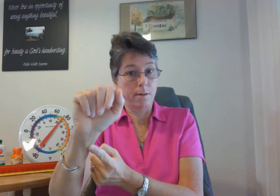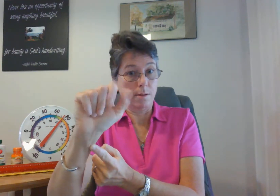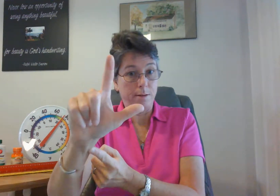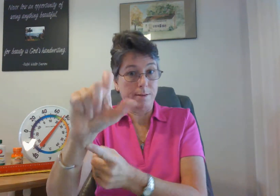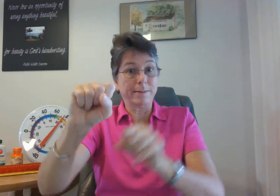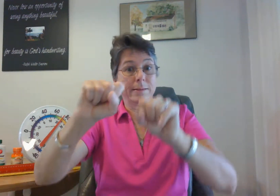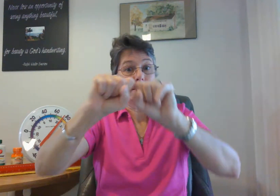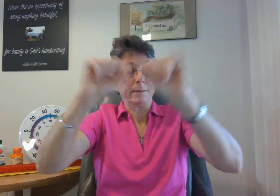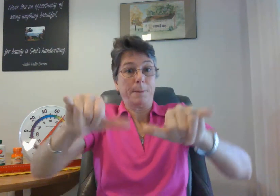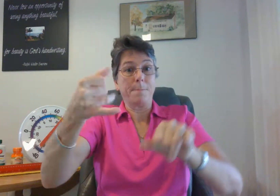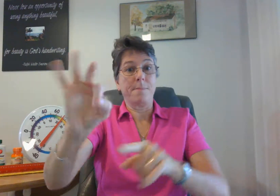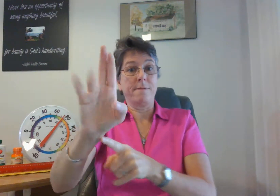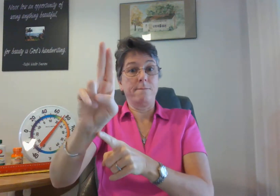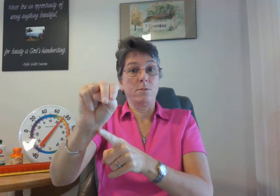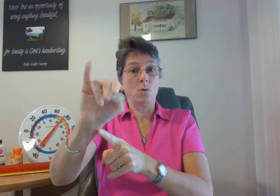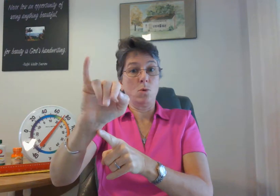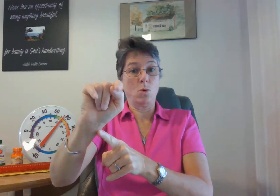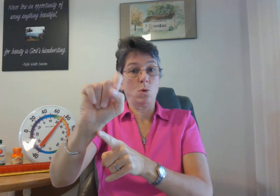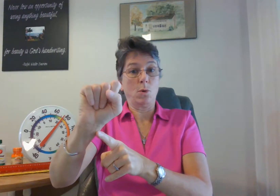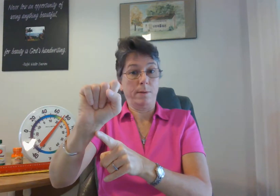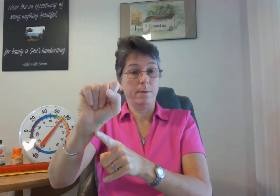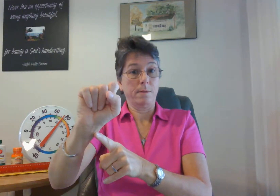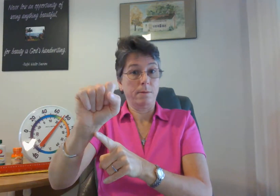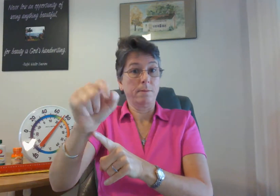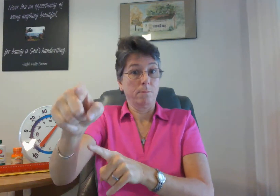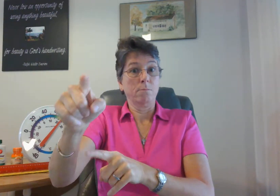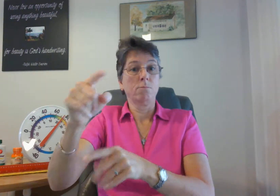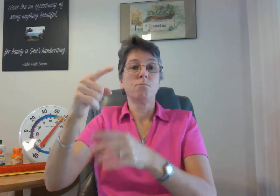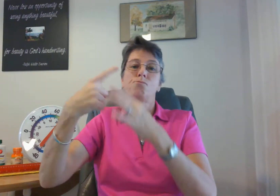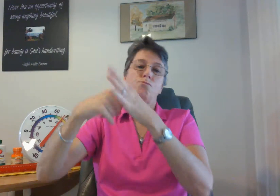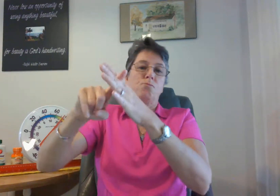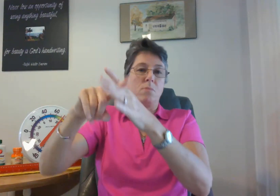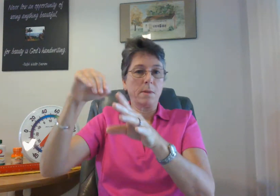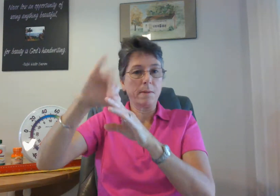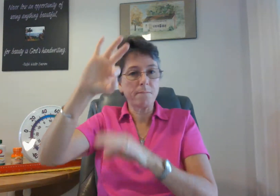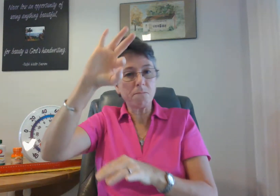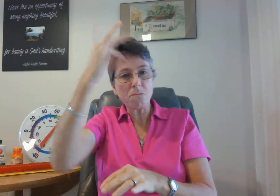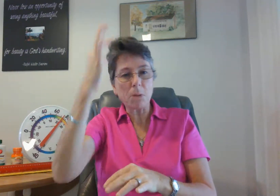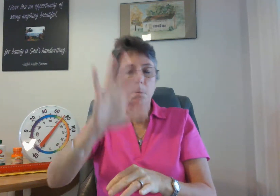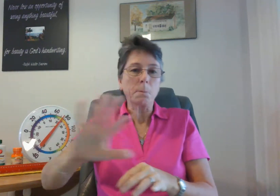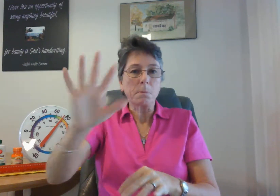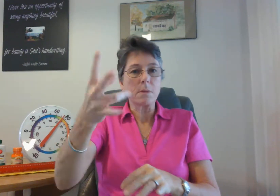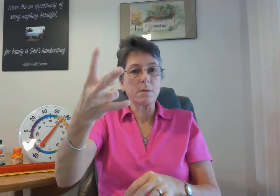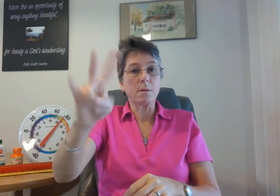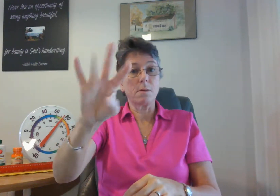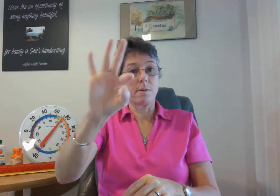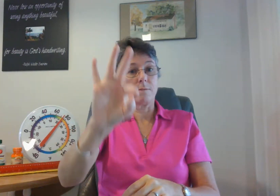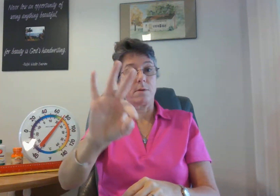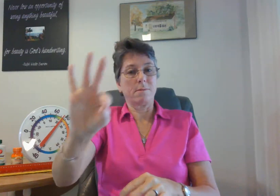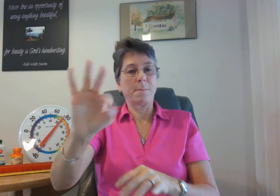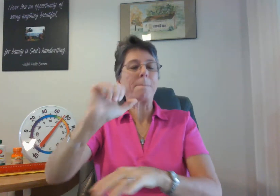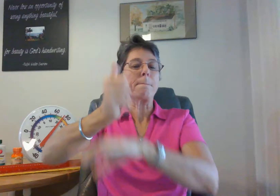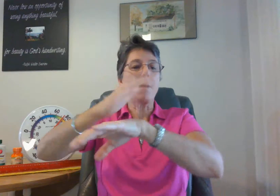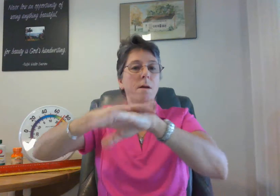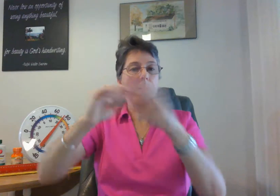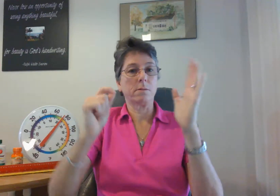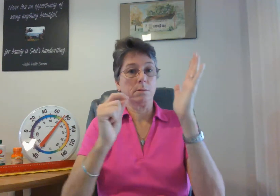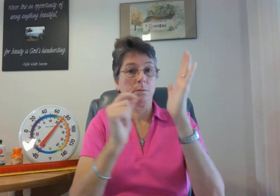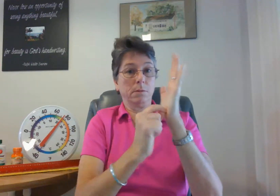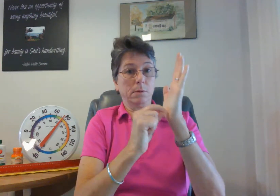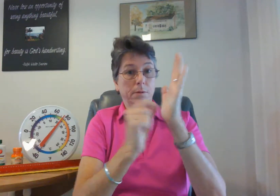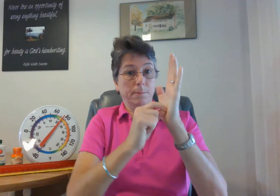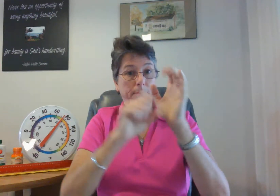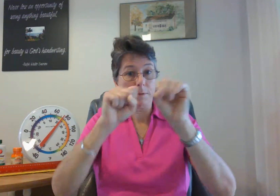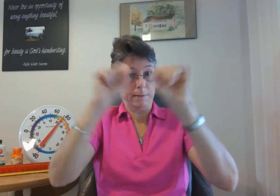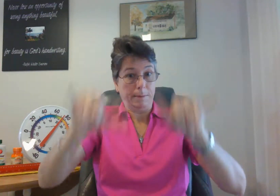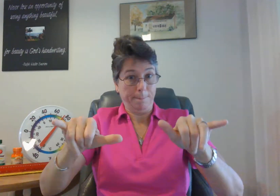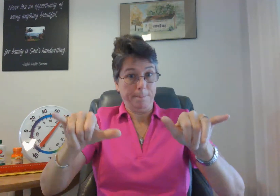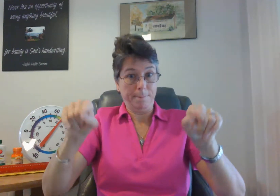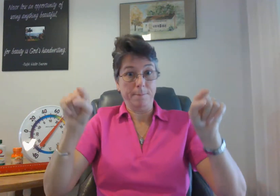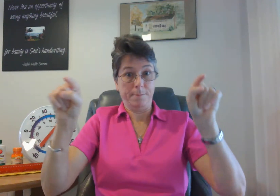It is because we are Americans and we play football here only.